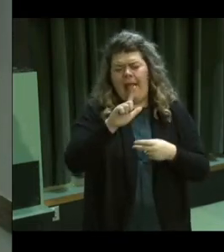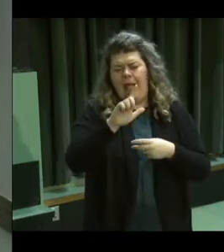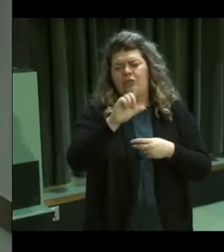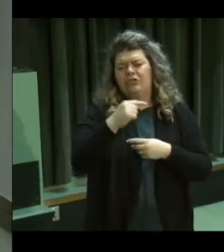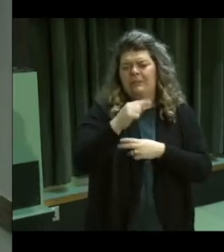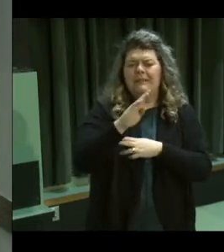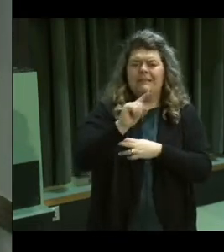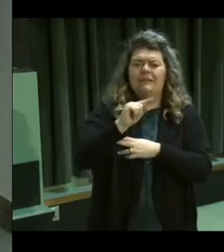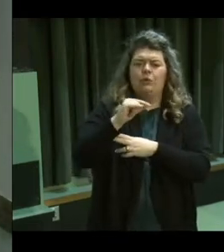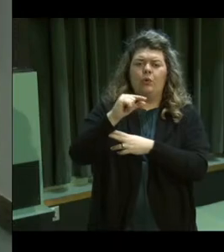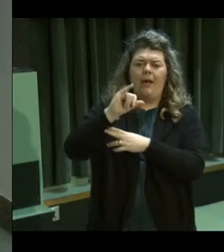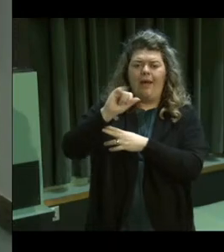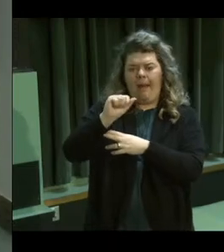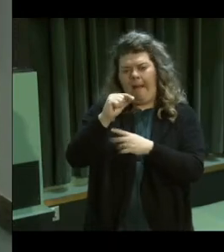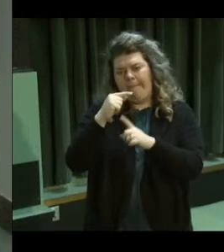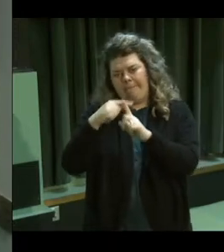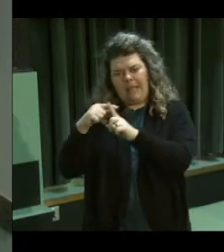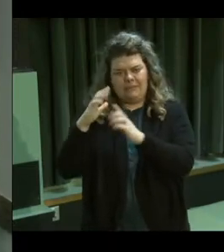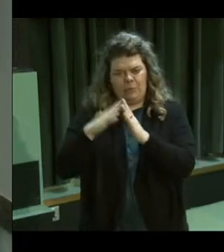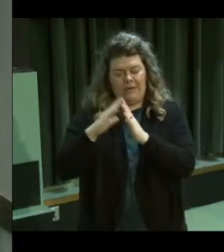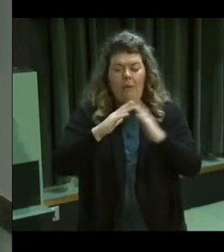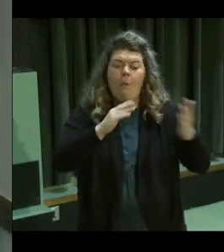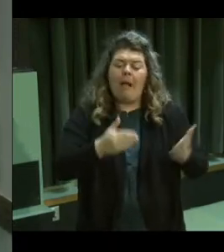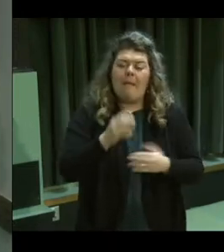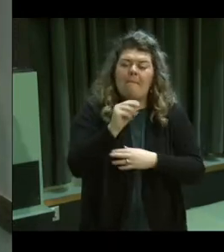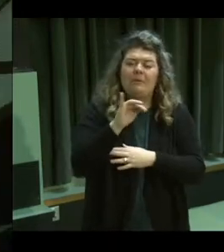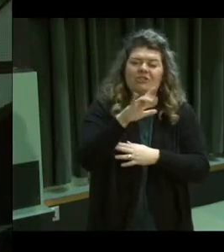those in the LGBTQ plus